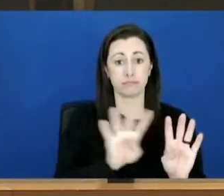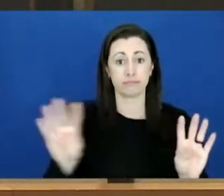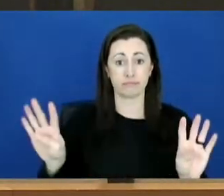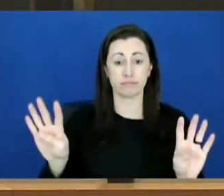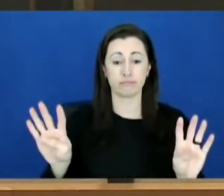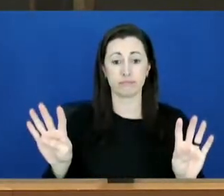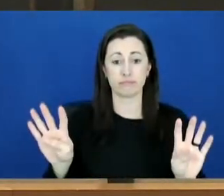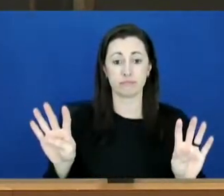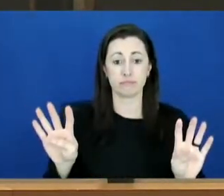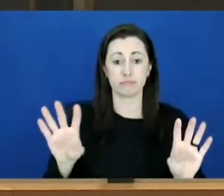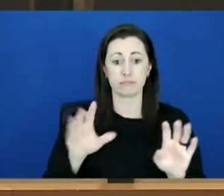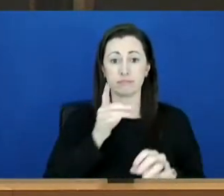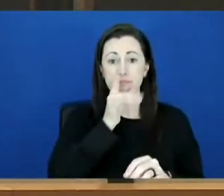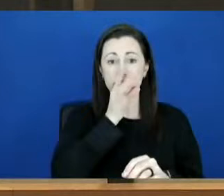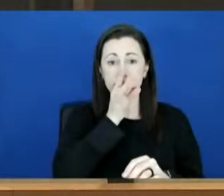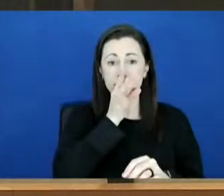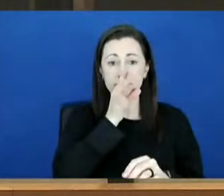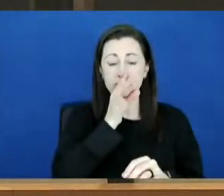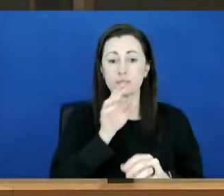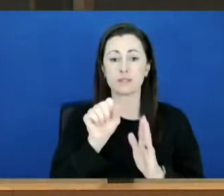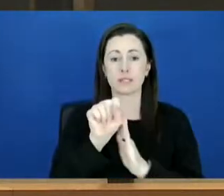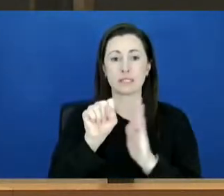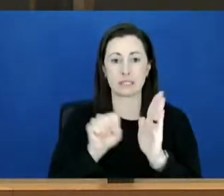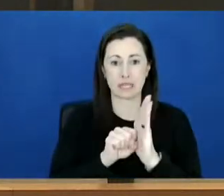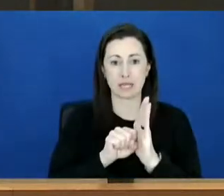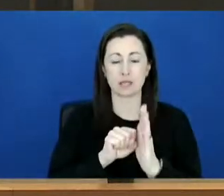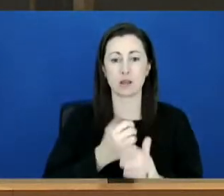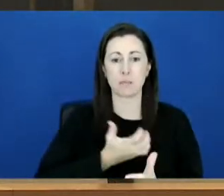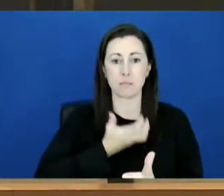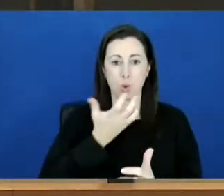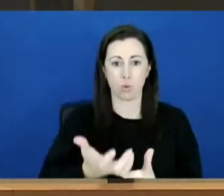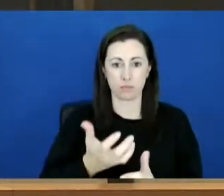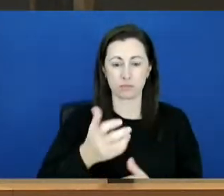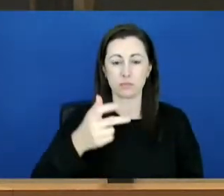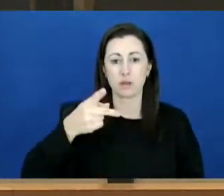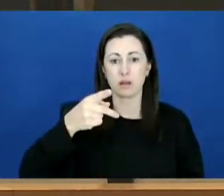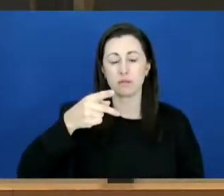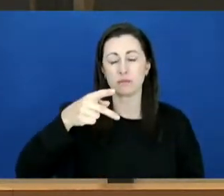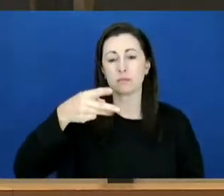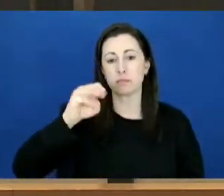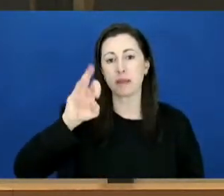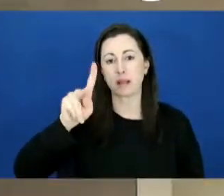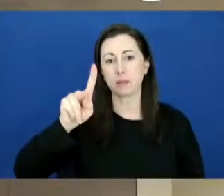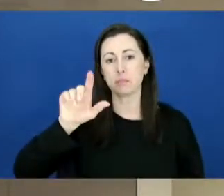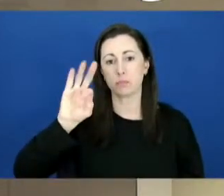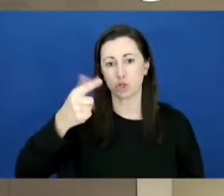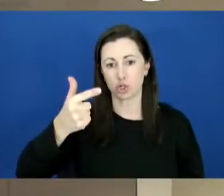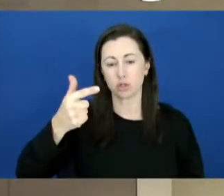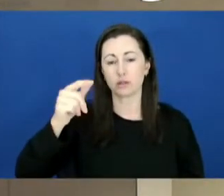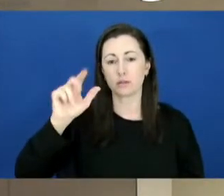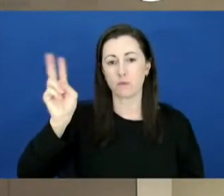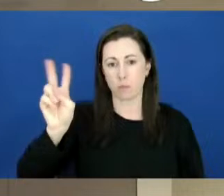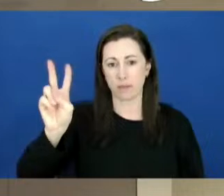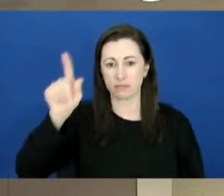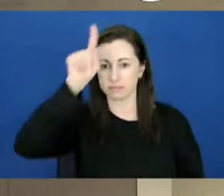LAGA WHO WOULD LIKE TO COME